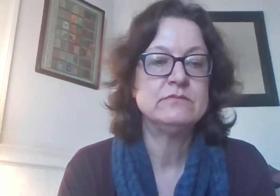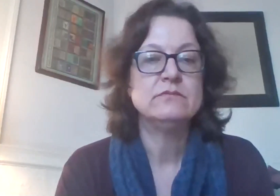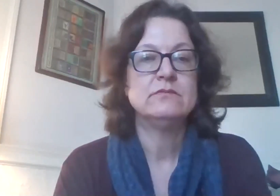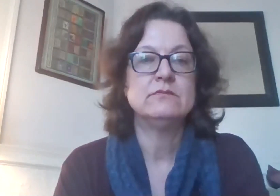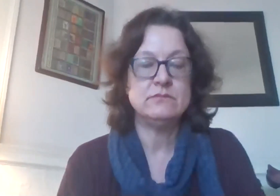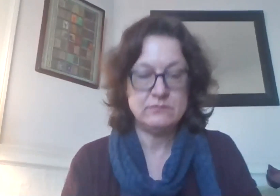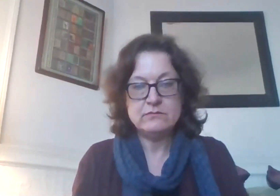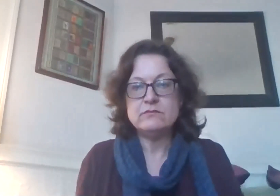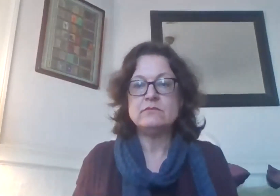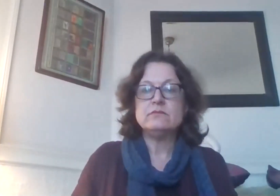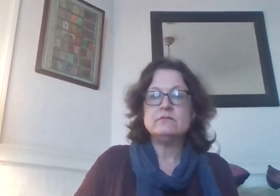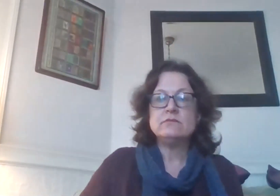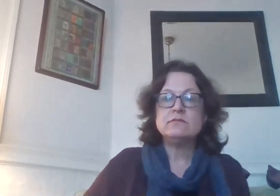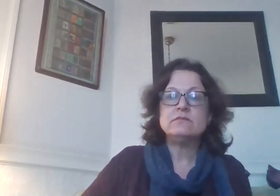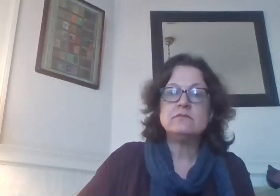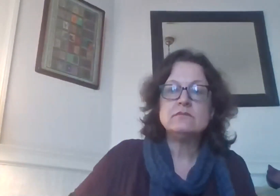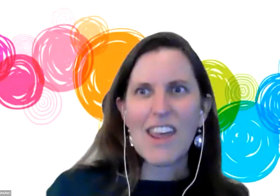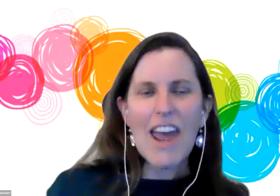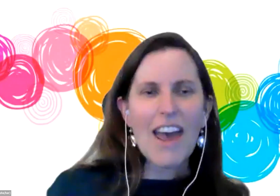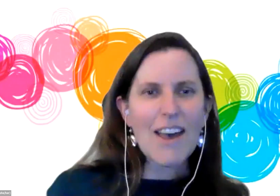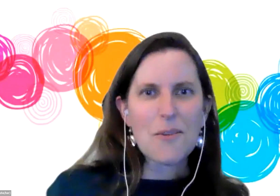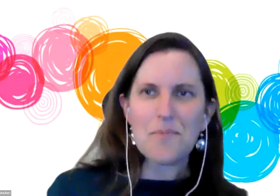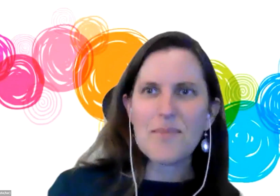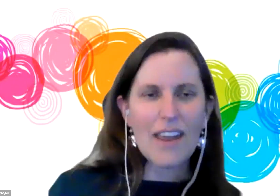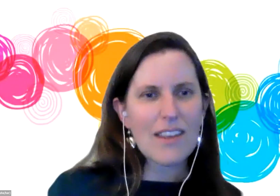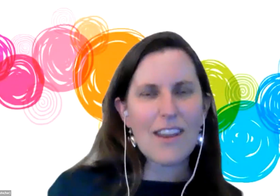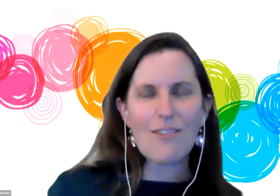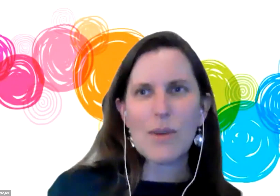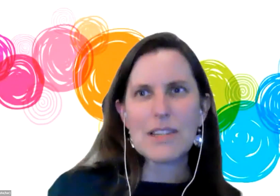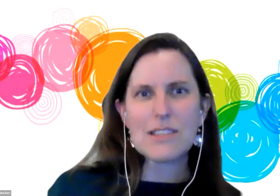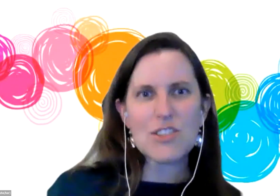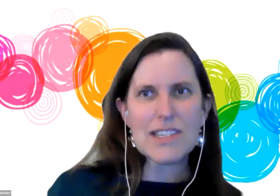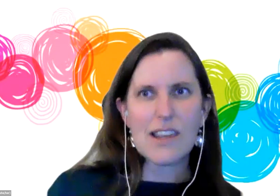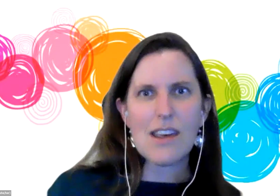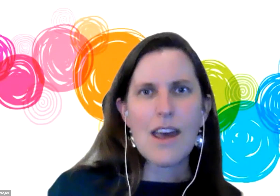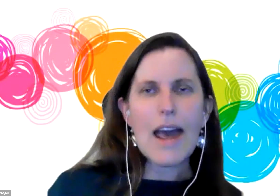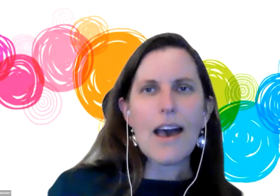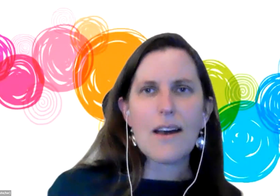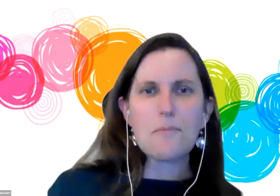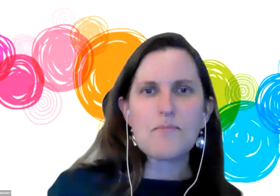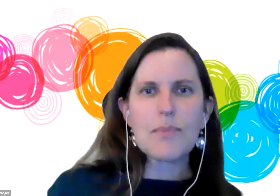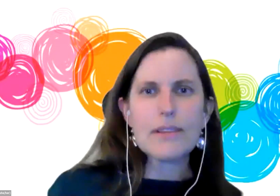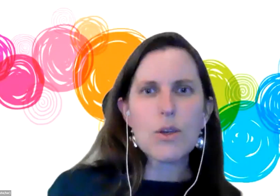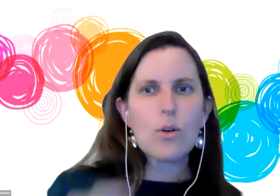Jessica were you going to talk a little bit about